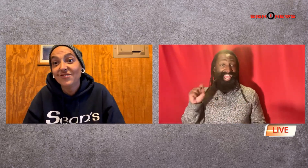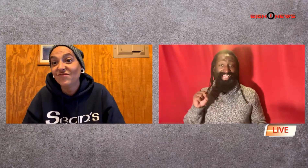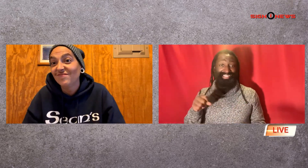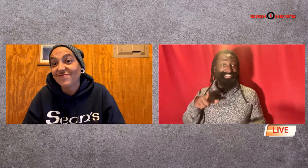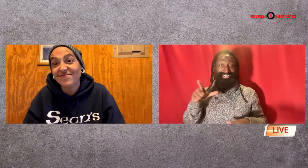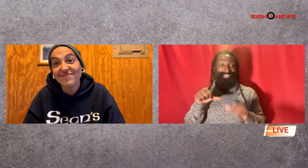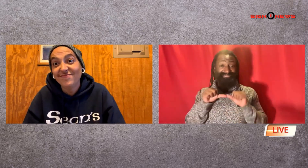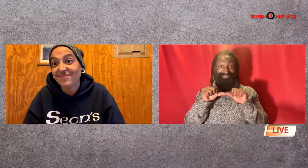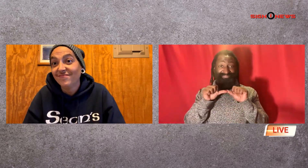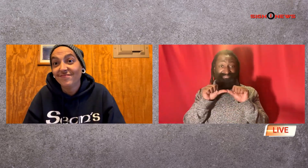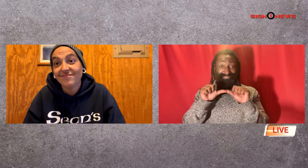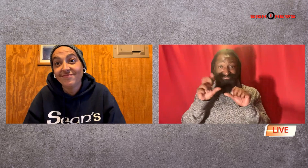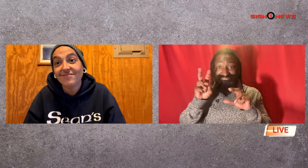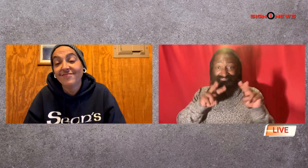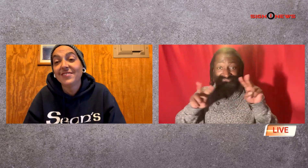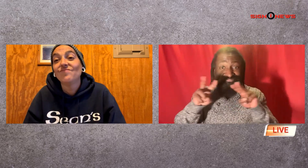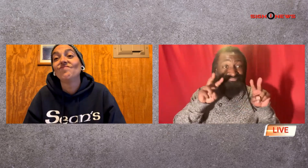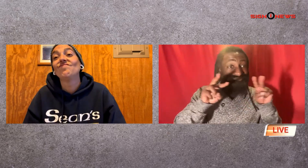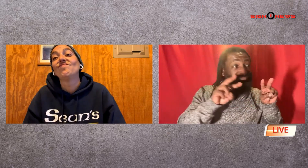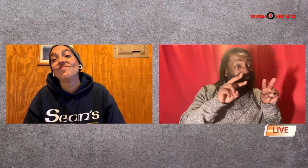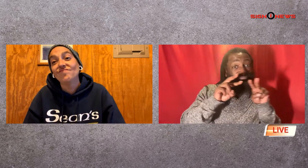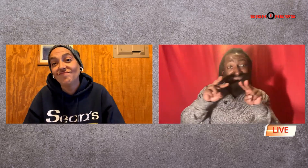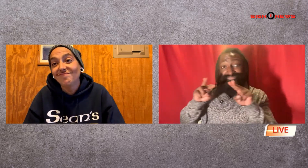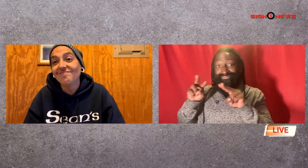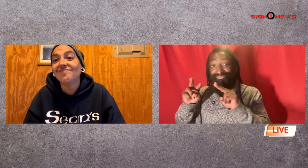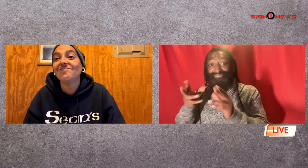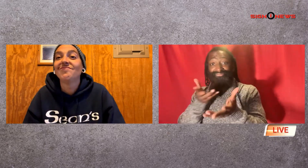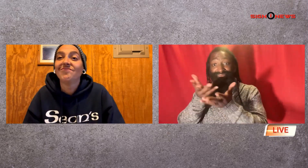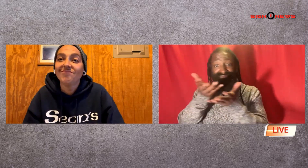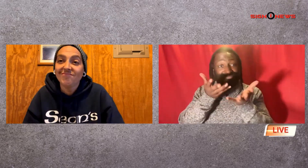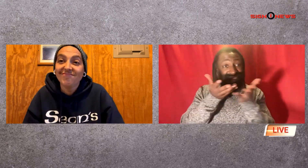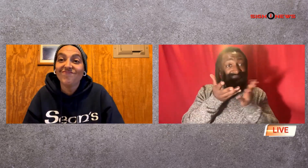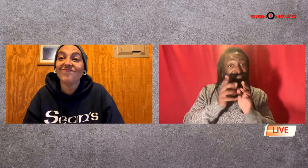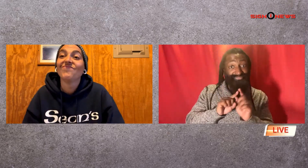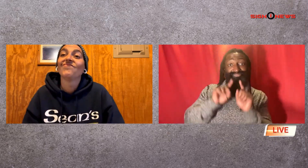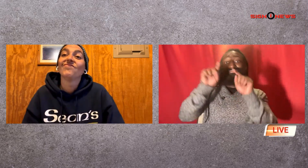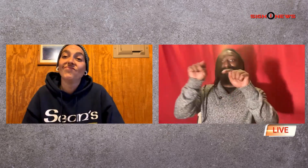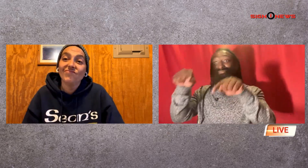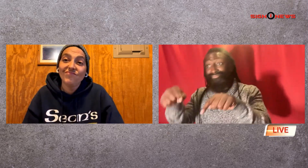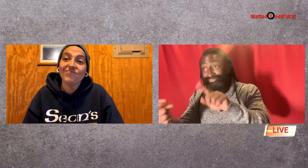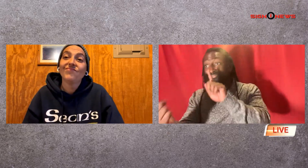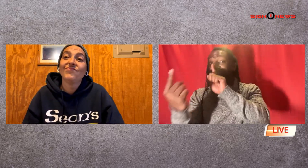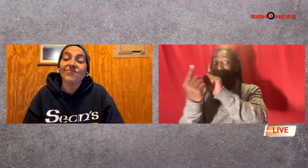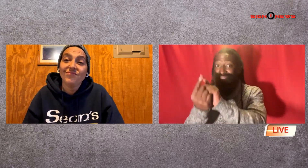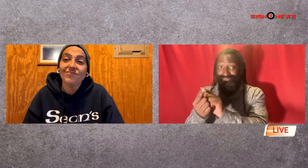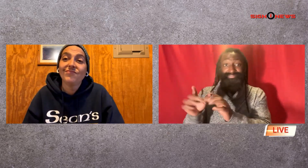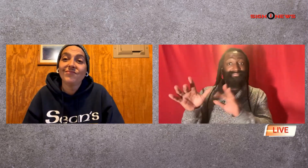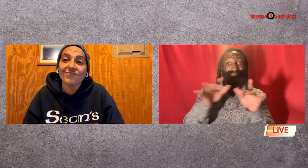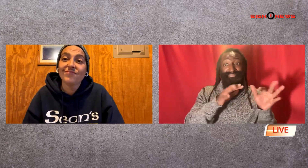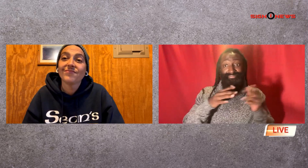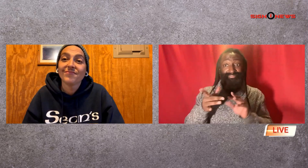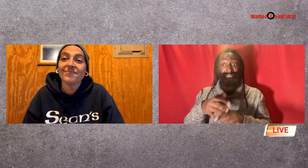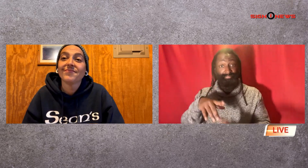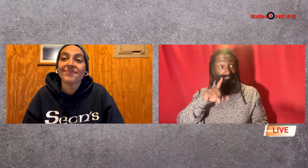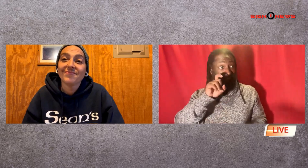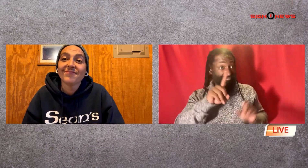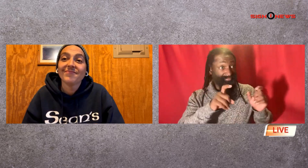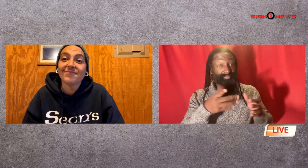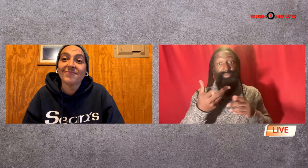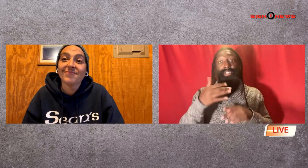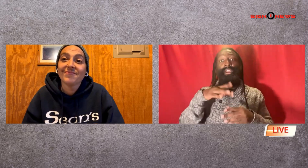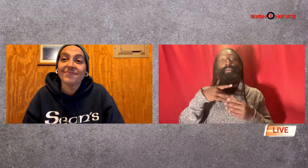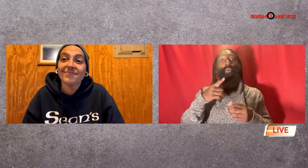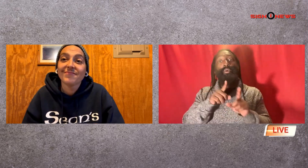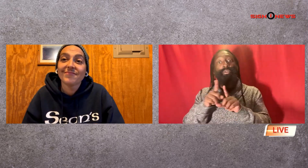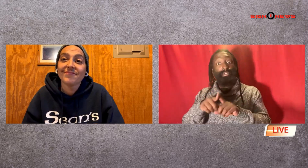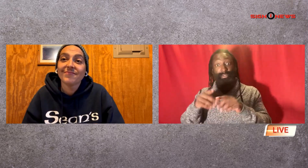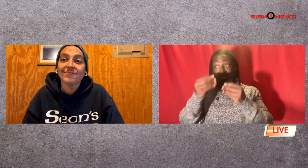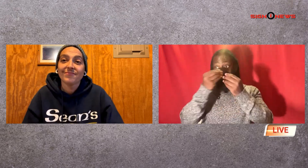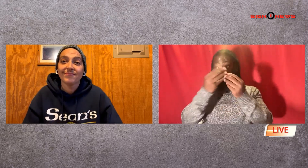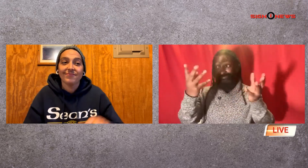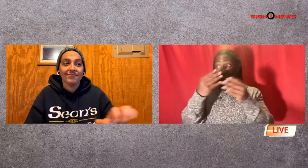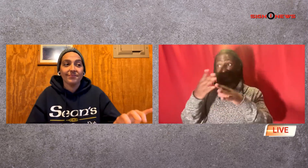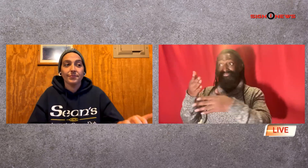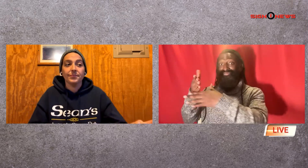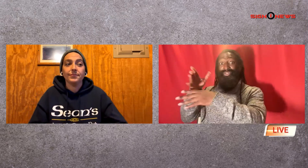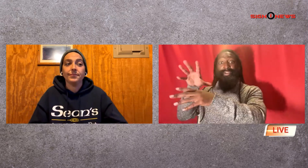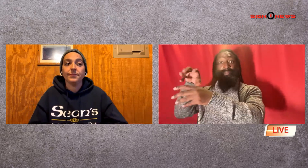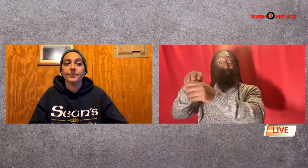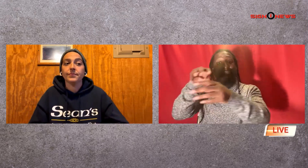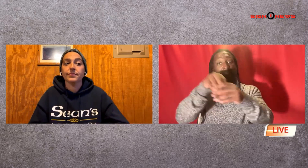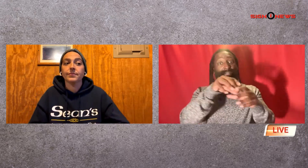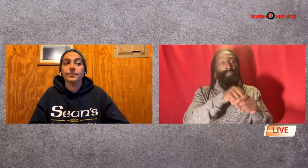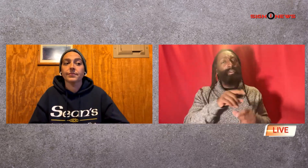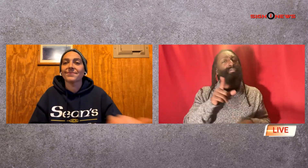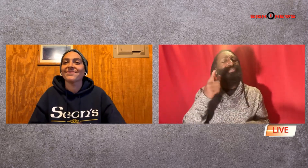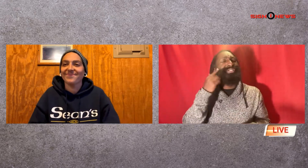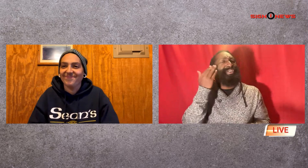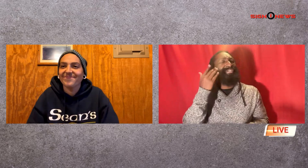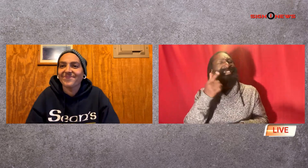just a tireless effort looking and looking in communities with people meeting people